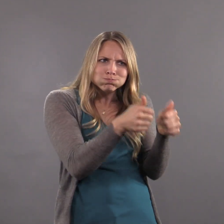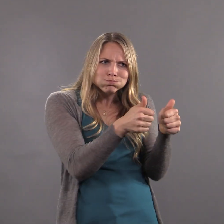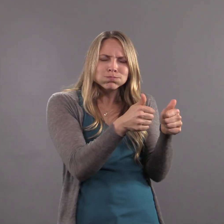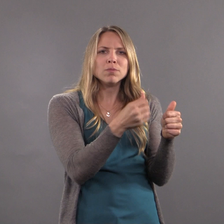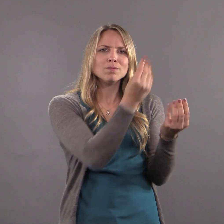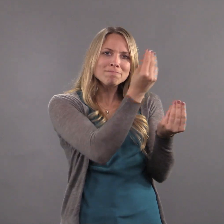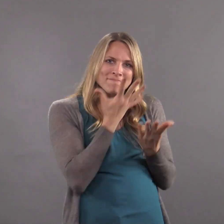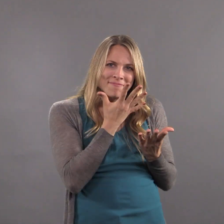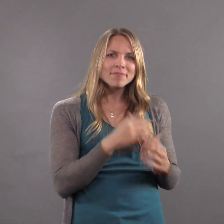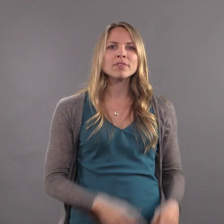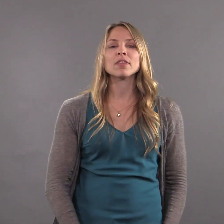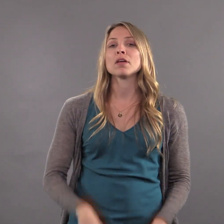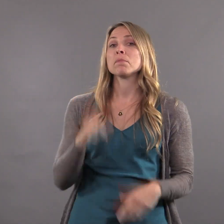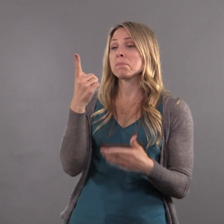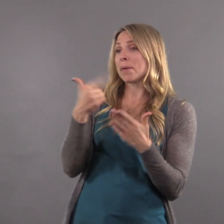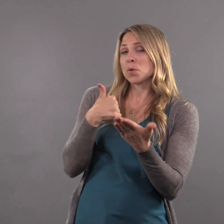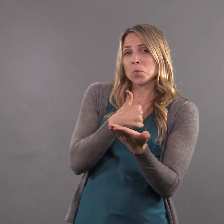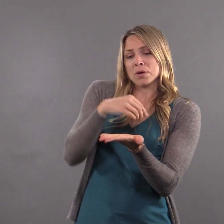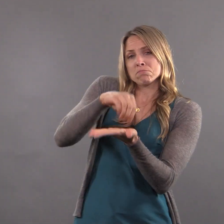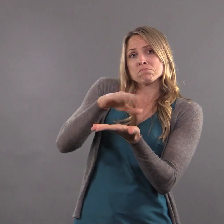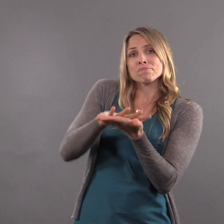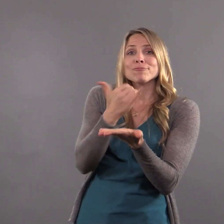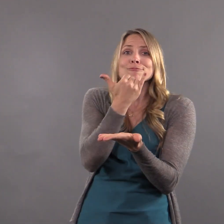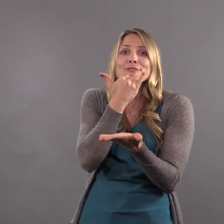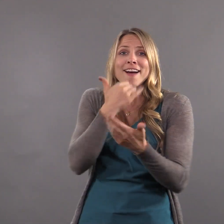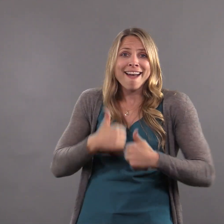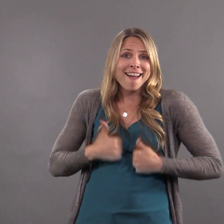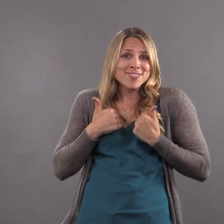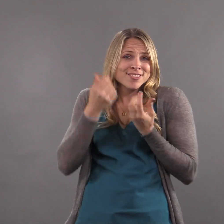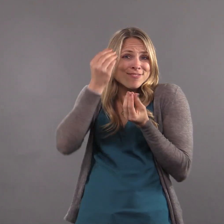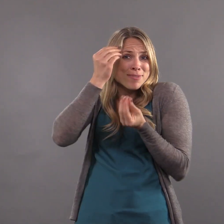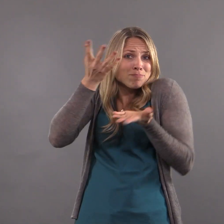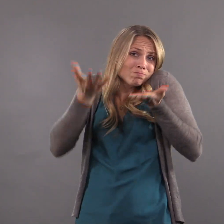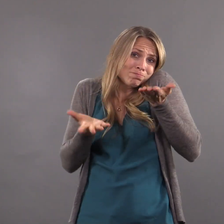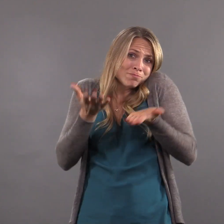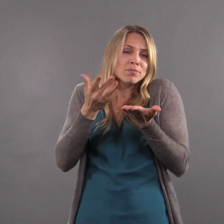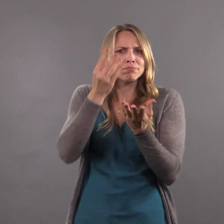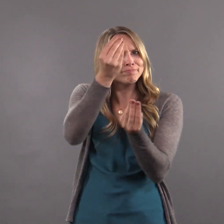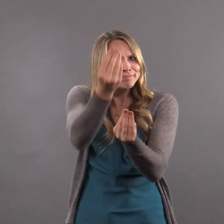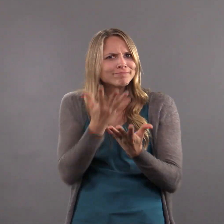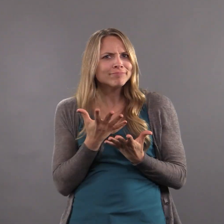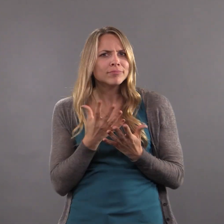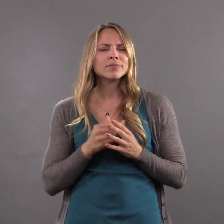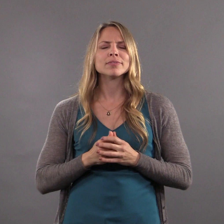Did we have the wrong address information?